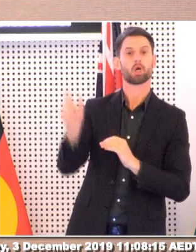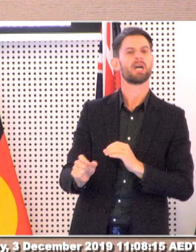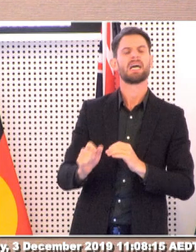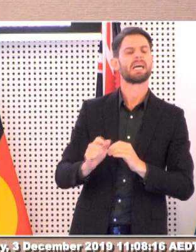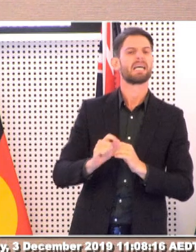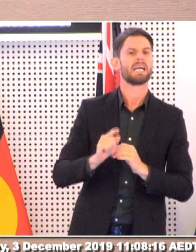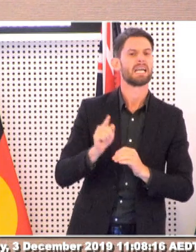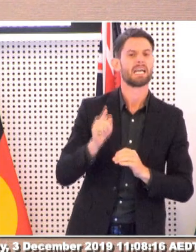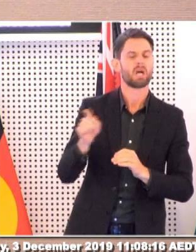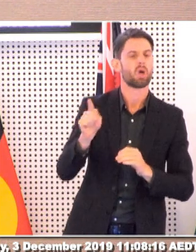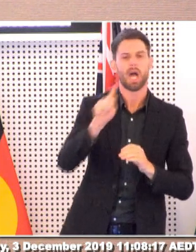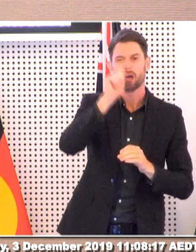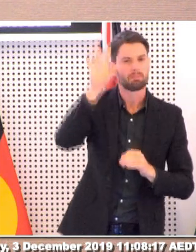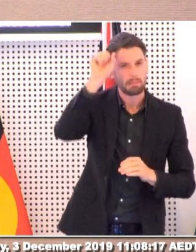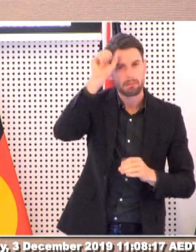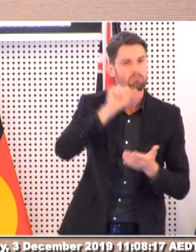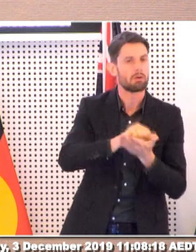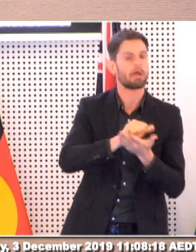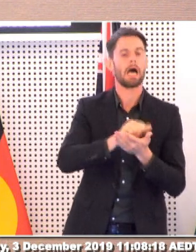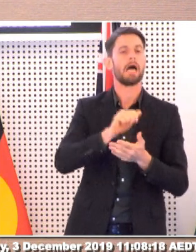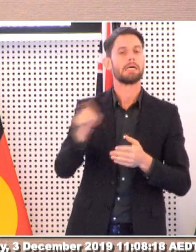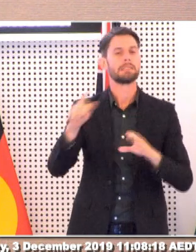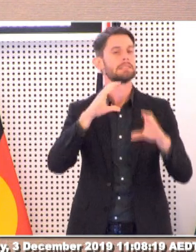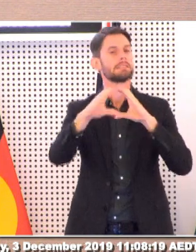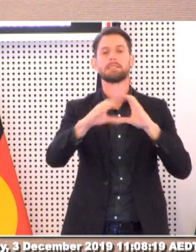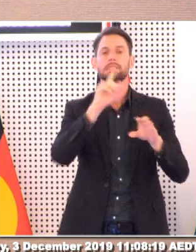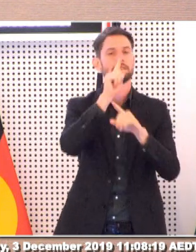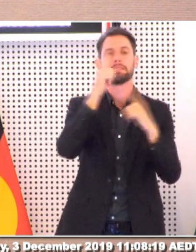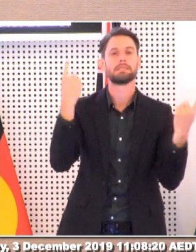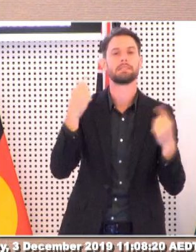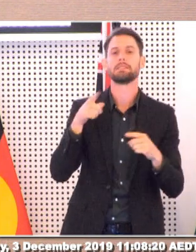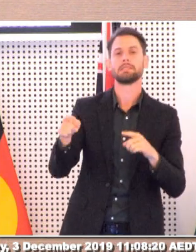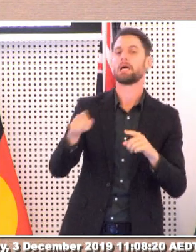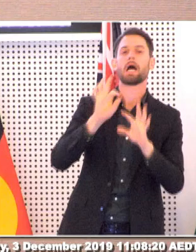them, will not be able to speak, will not be able to understand, these very limiting